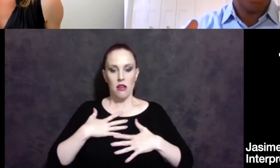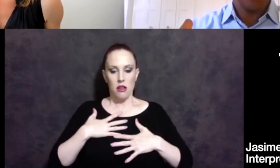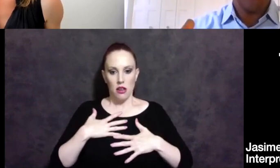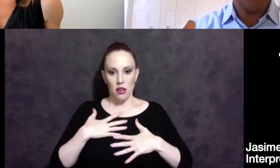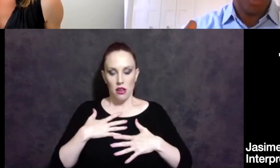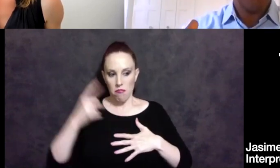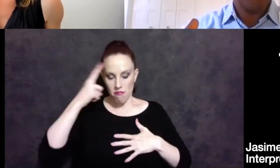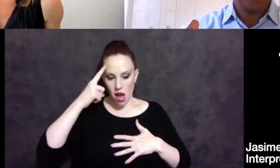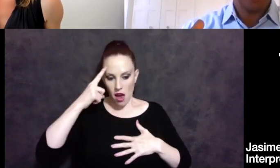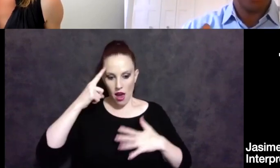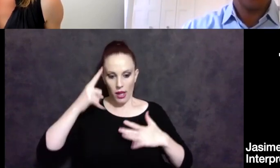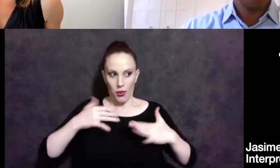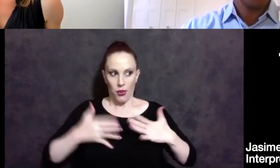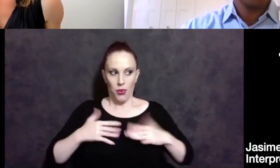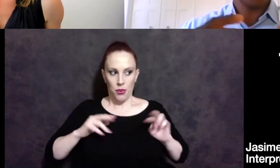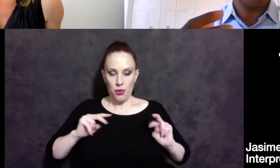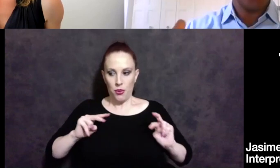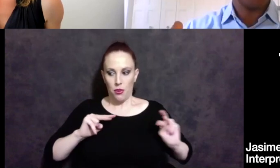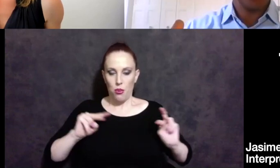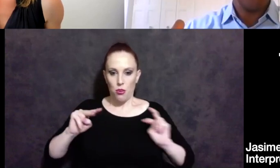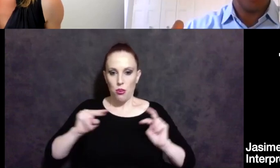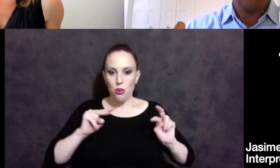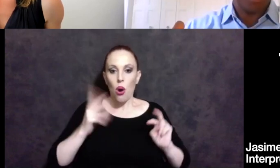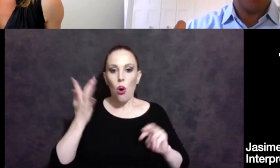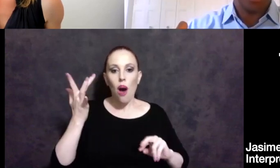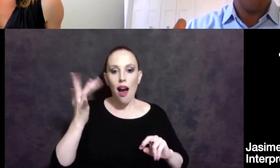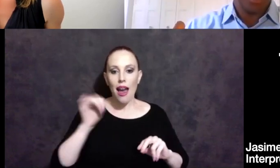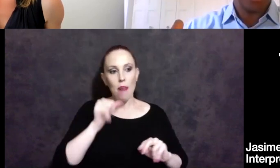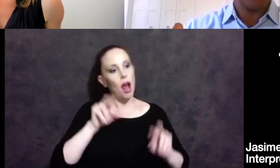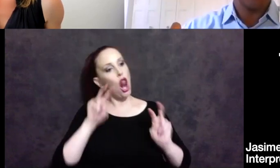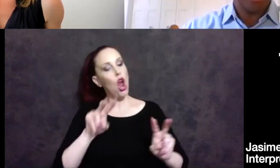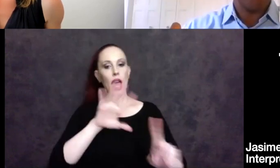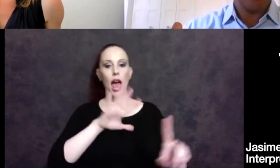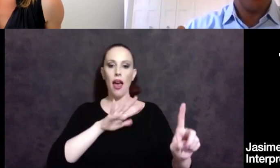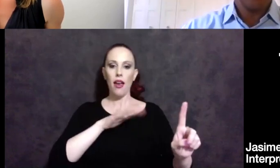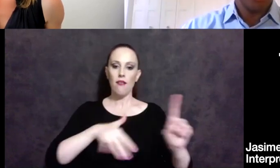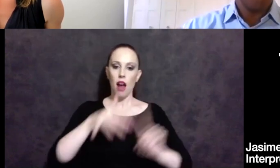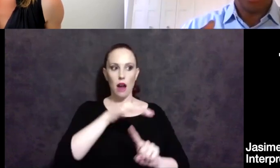becomes hypervigilant because I am now perceiving the environment as being unsafe. Body starts